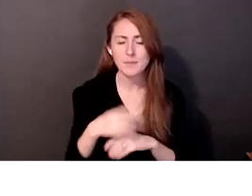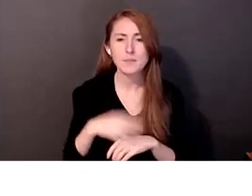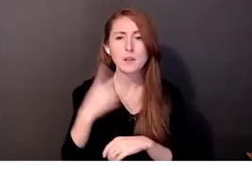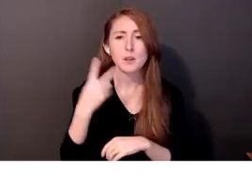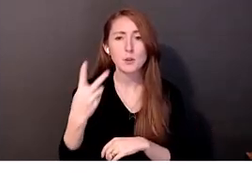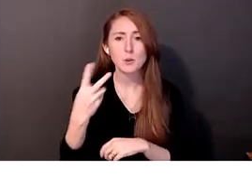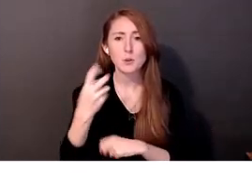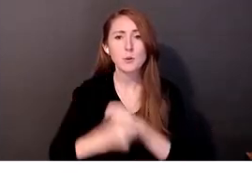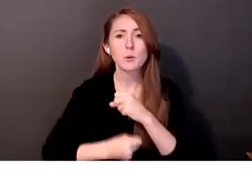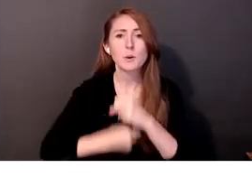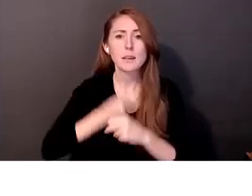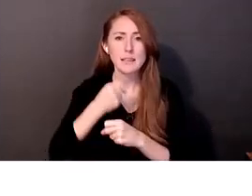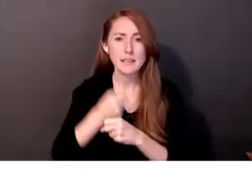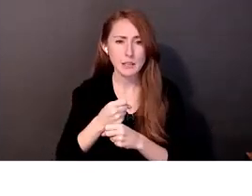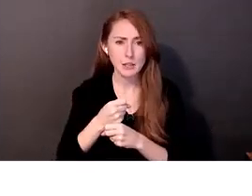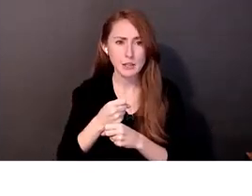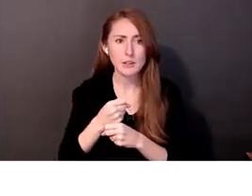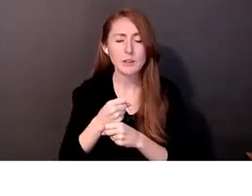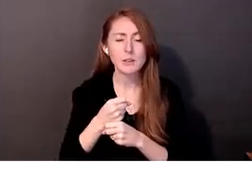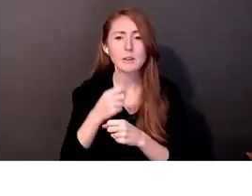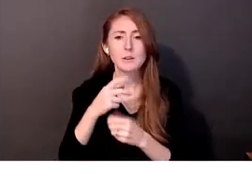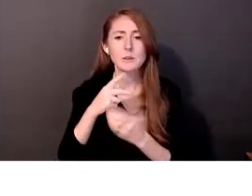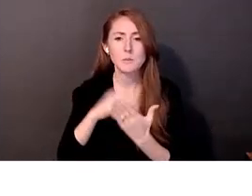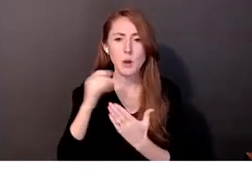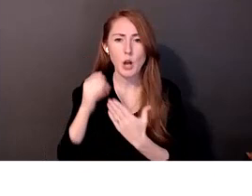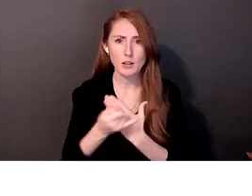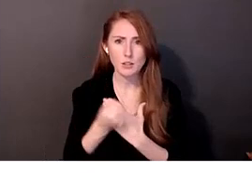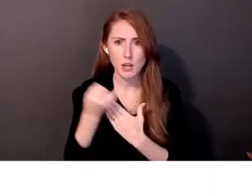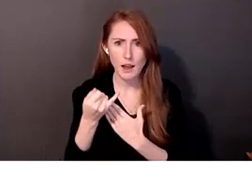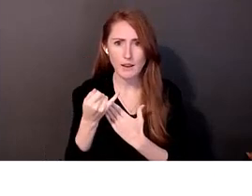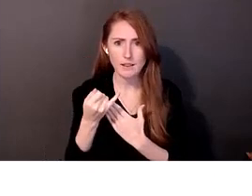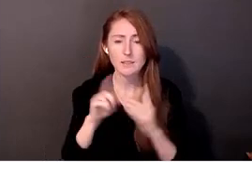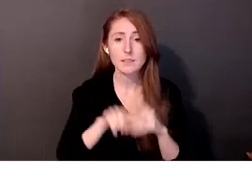research that arose at the beginning of the COVID pandemic